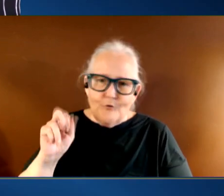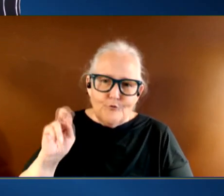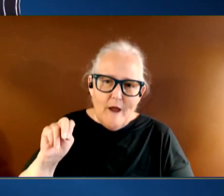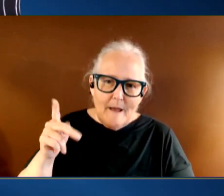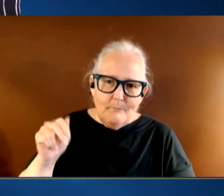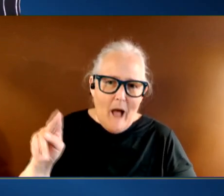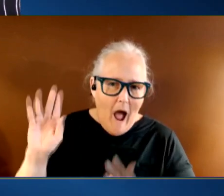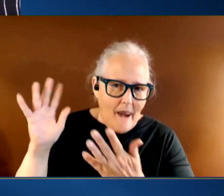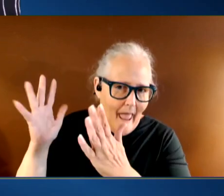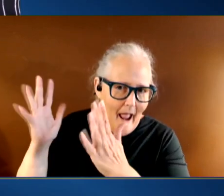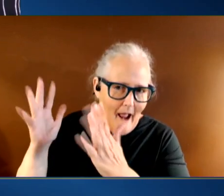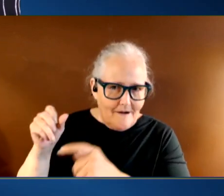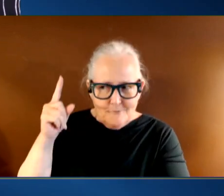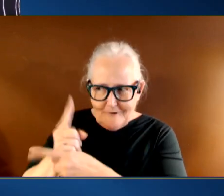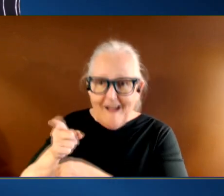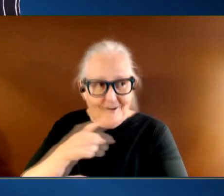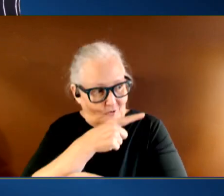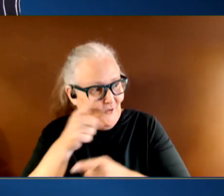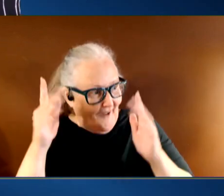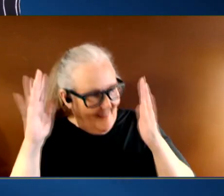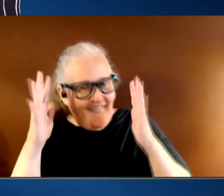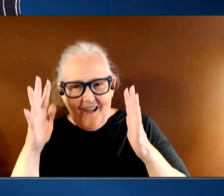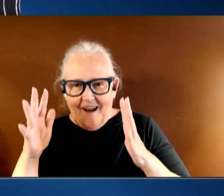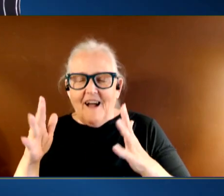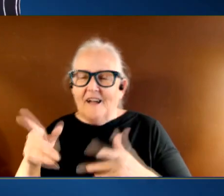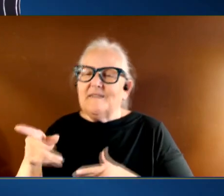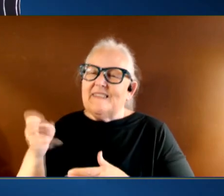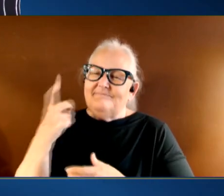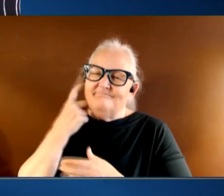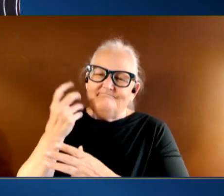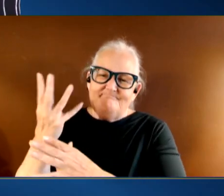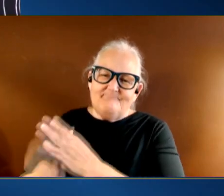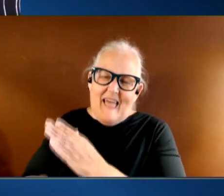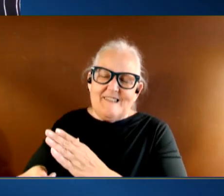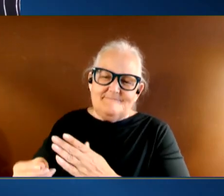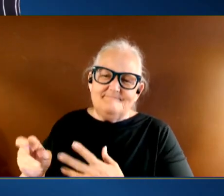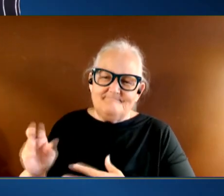Dr. Frempong and may he rest in peace. And he took very well care of me. But again,